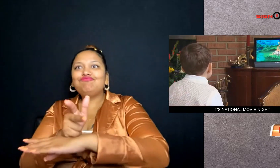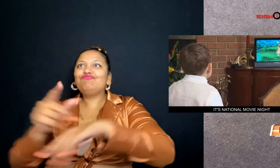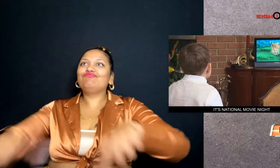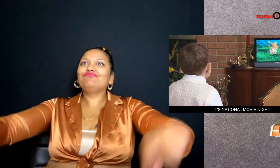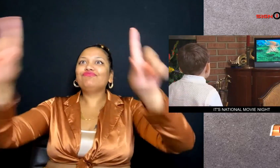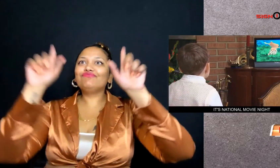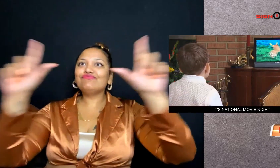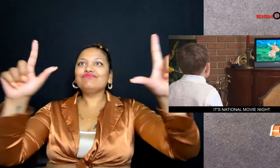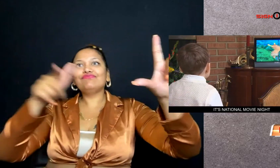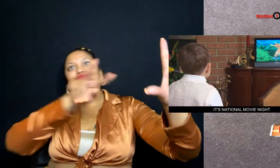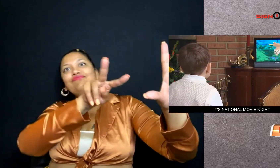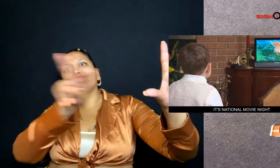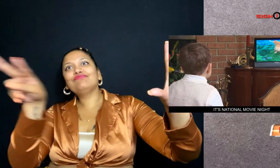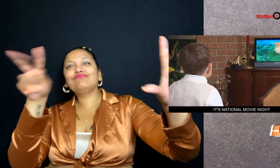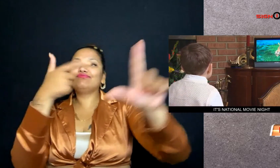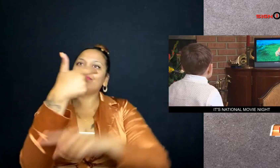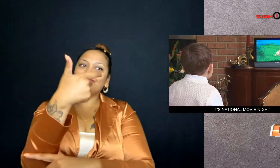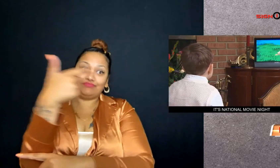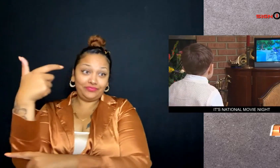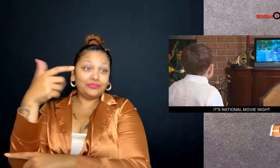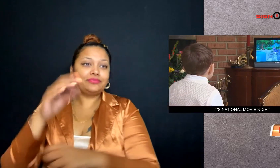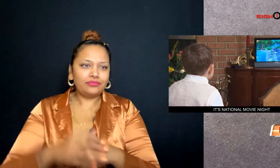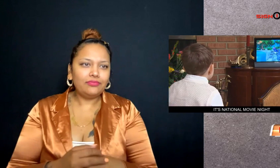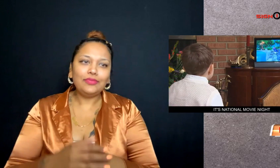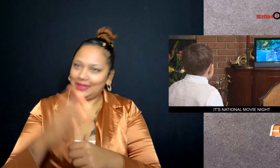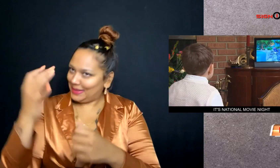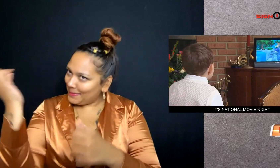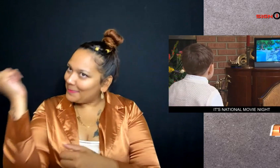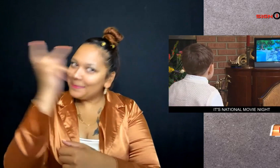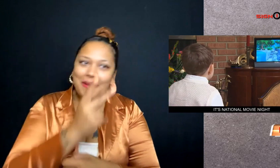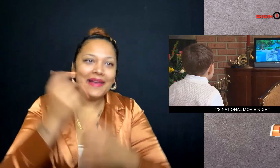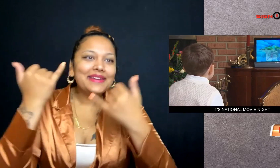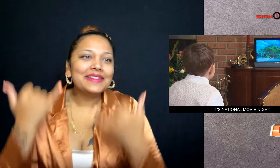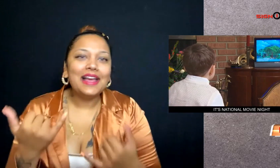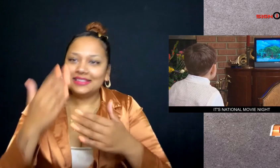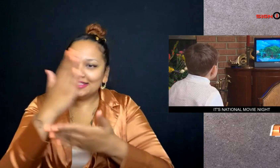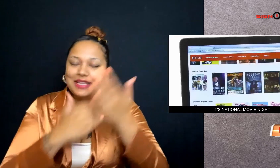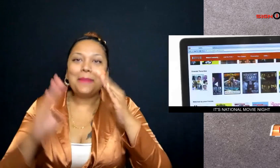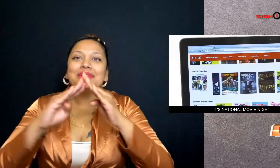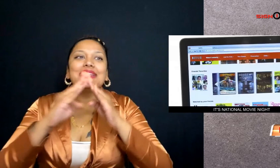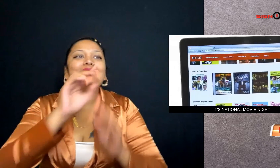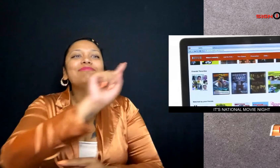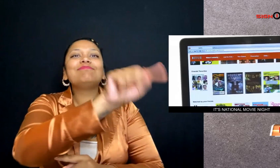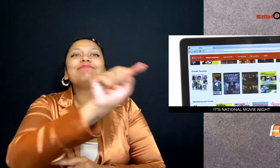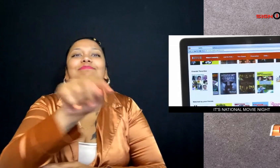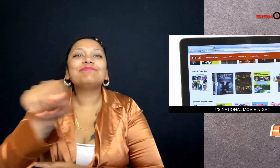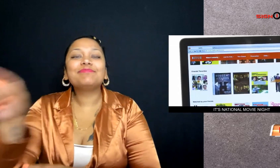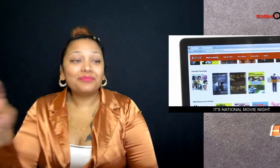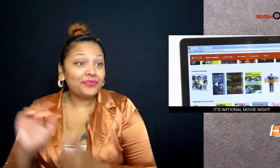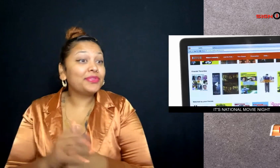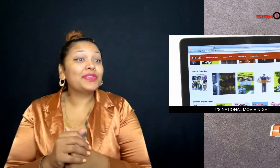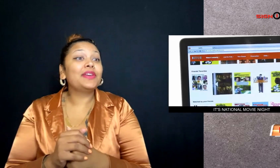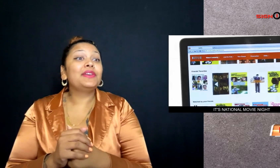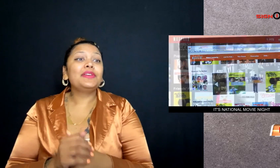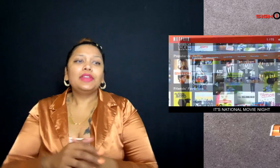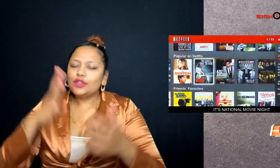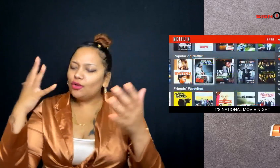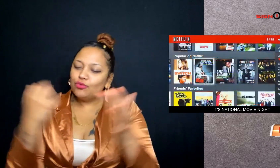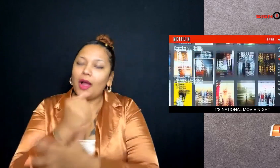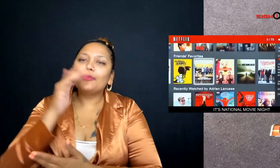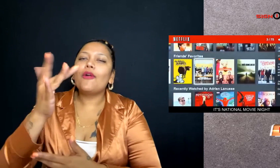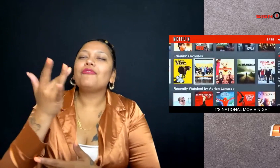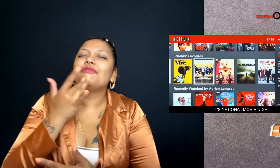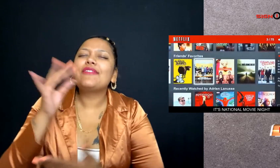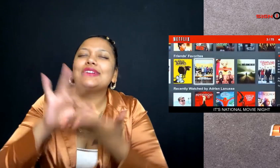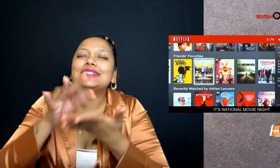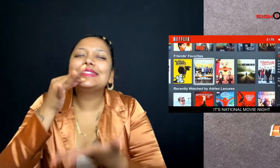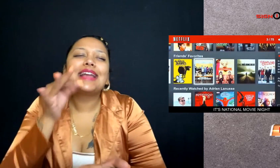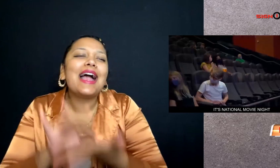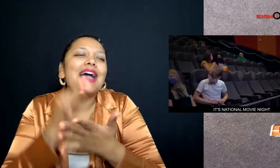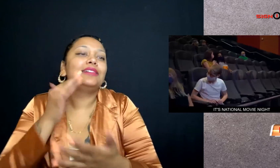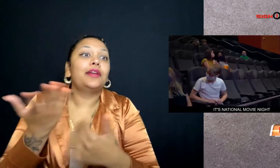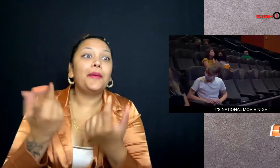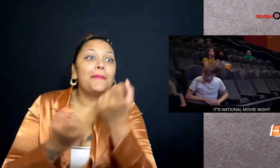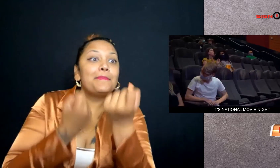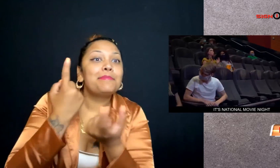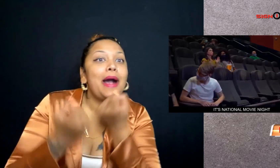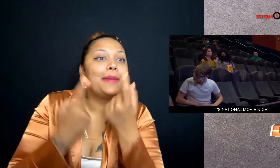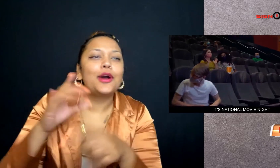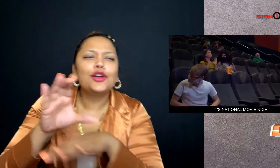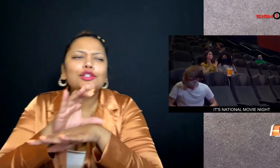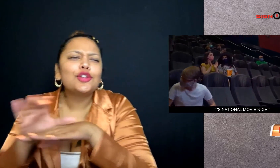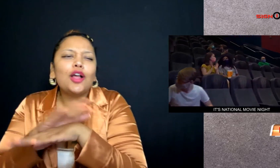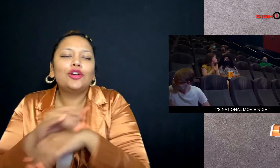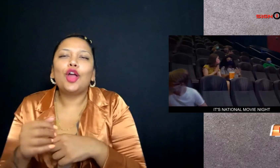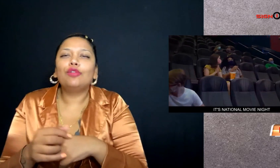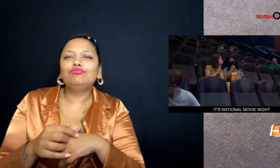in movies are also making a comeback in some cities so grab some of your favorite snacks